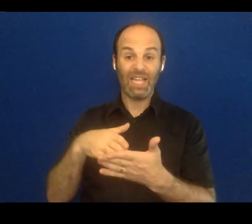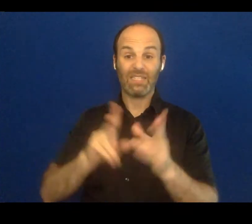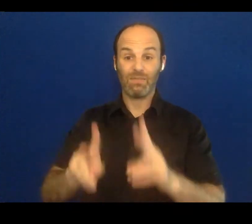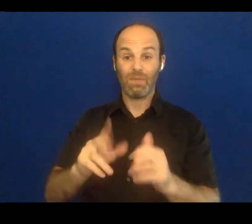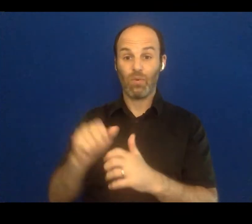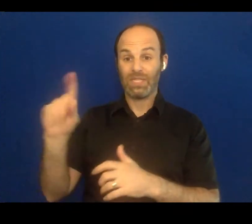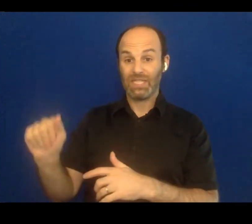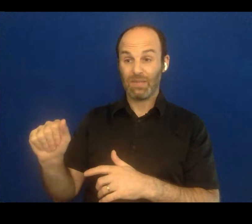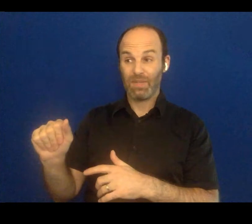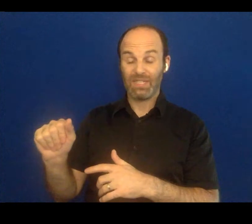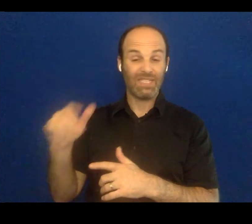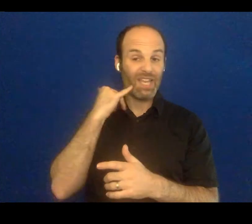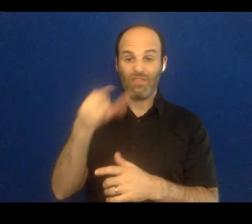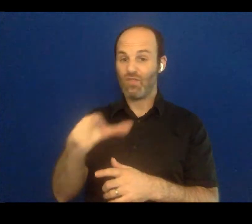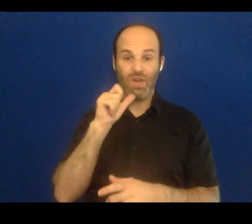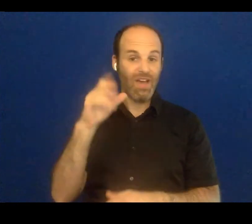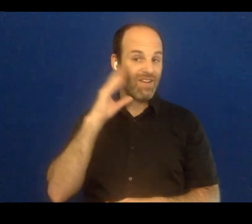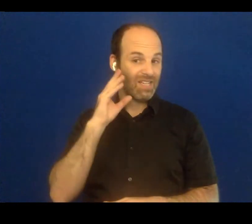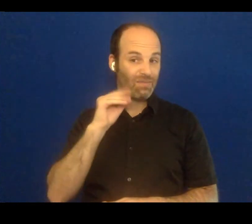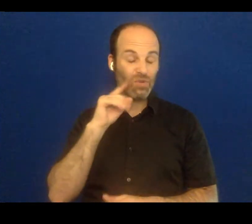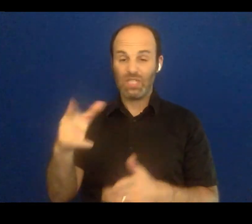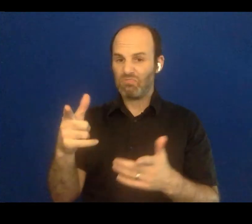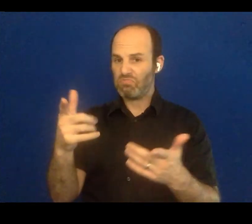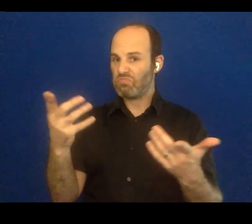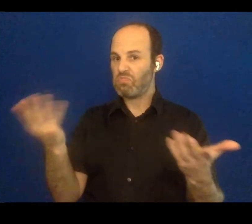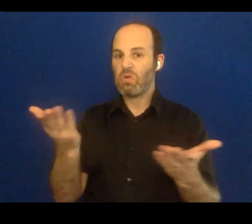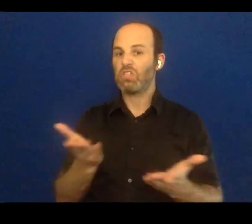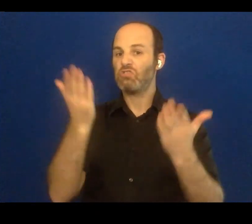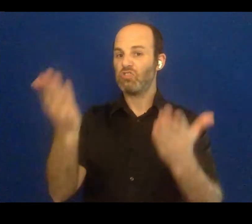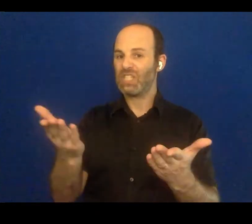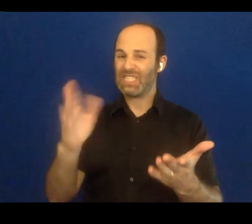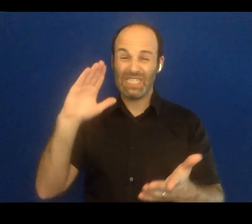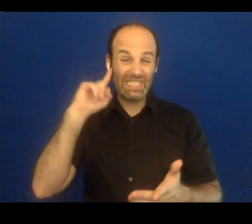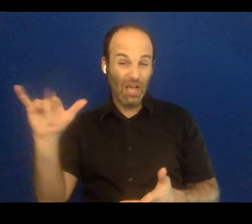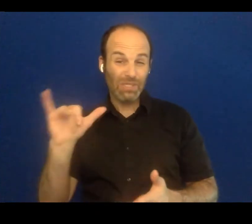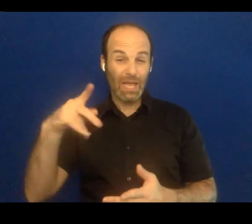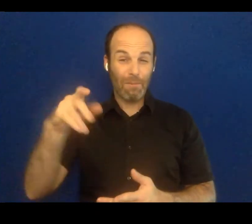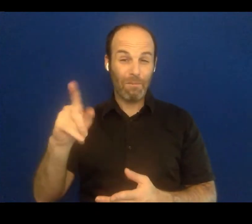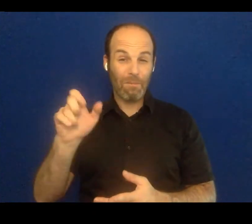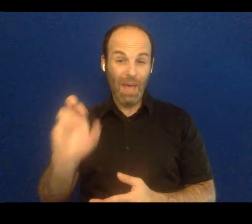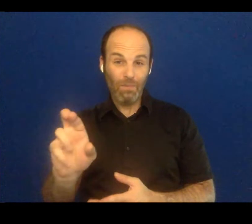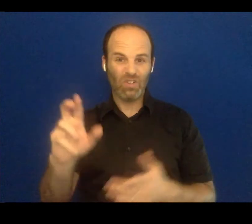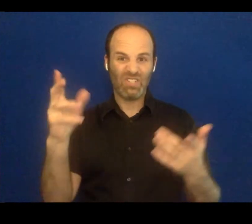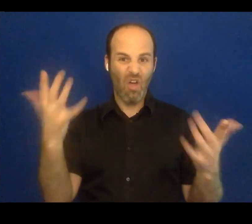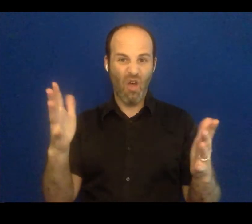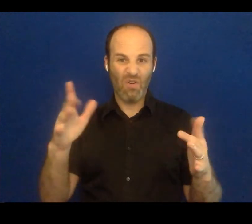YOU HAVE THOUGHTS ON WHAT WOULD BE HELPFUL, AND PEPPAR HAS BEEN